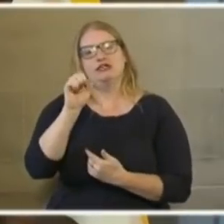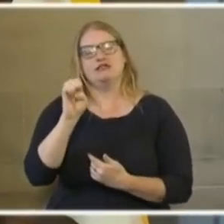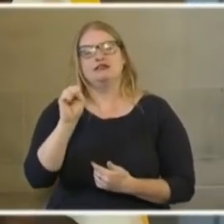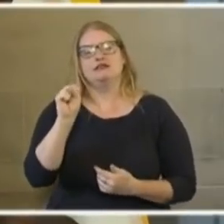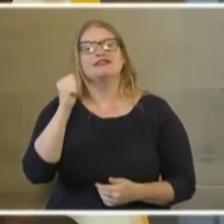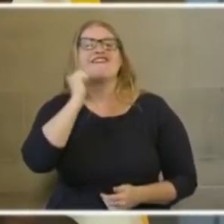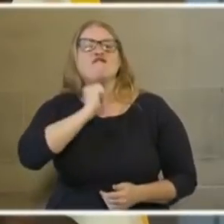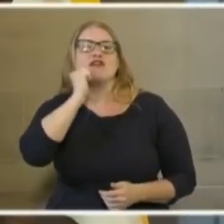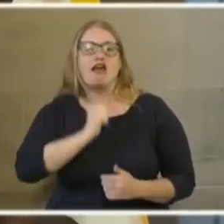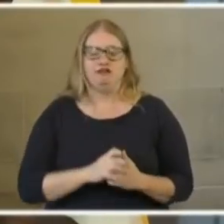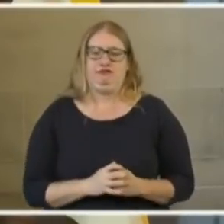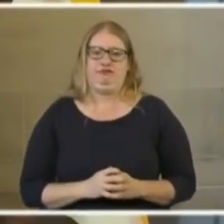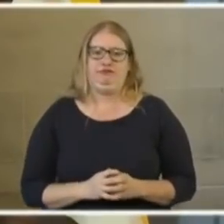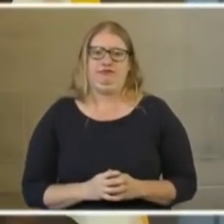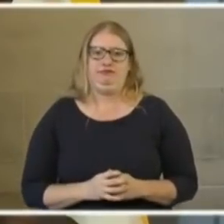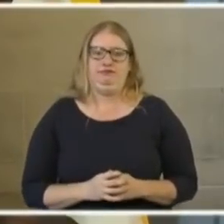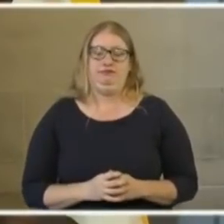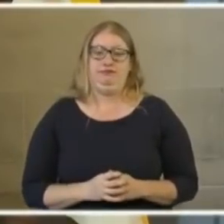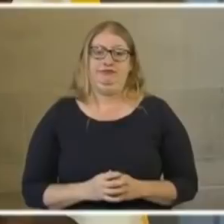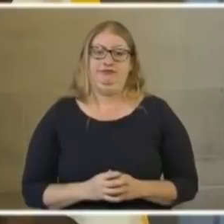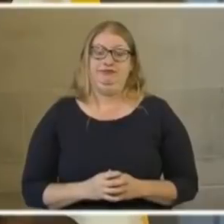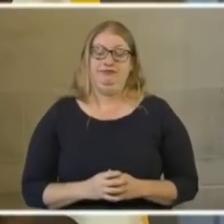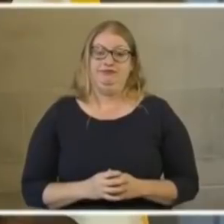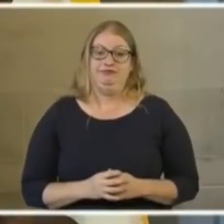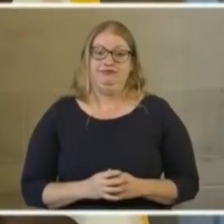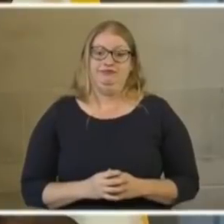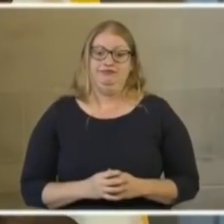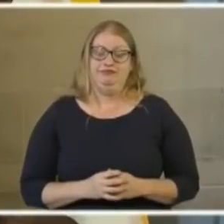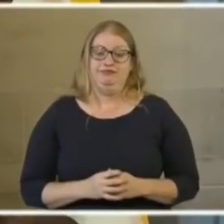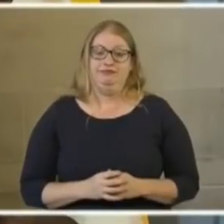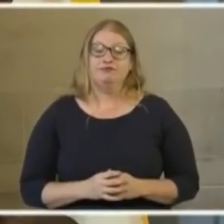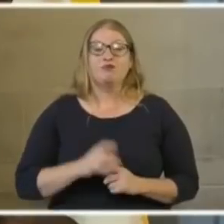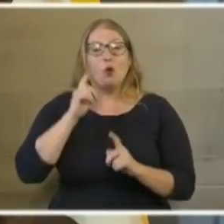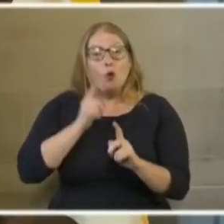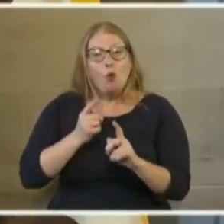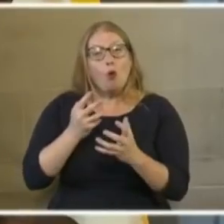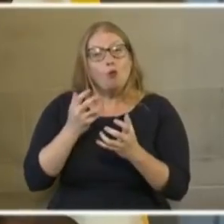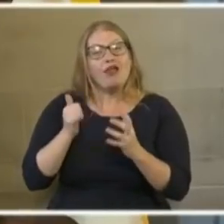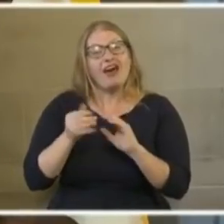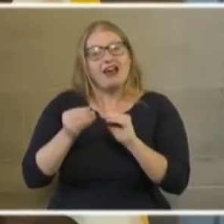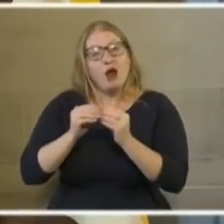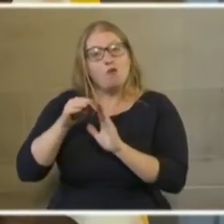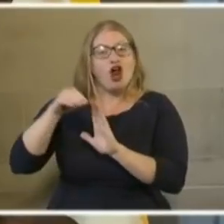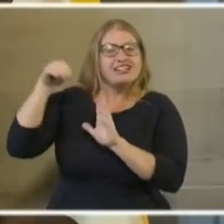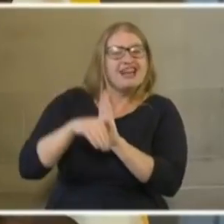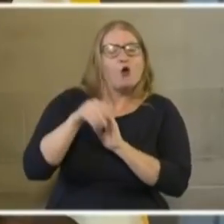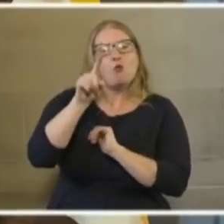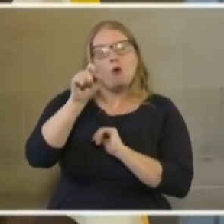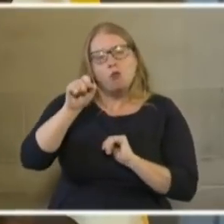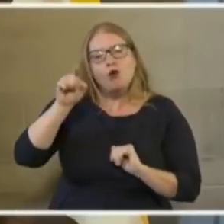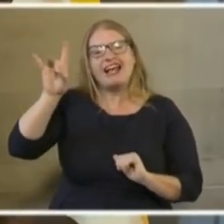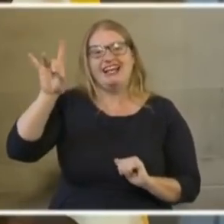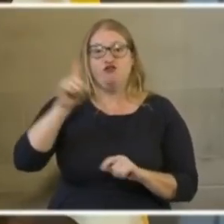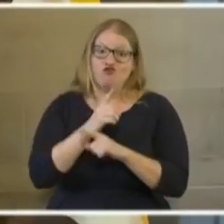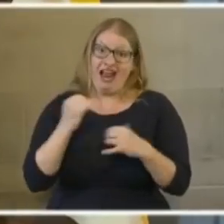WE ARE CURRENTLY DIAGNOSING ON AVERAGE 6.1 CASES PER 100,000 NEW CASES PER DAY.